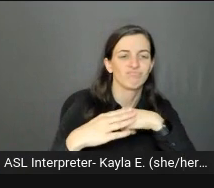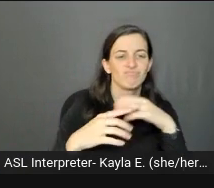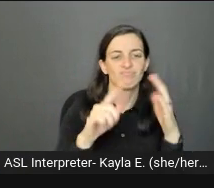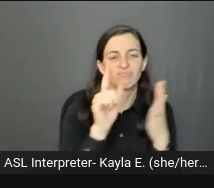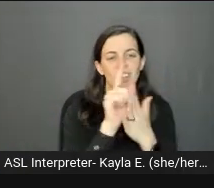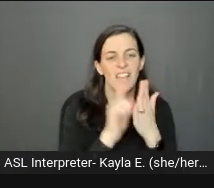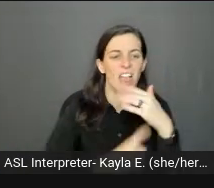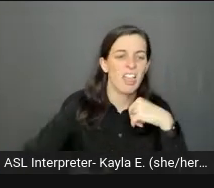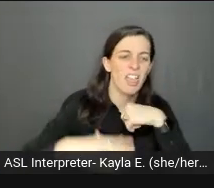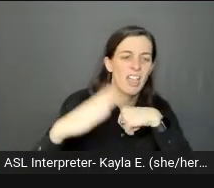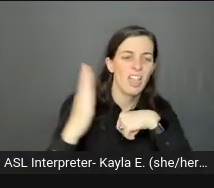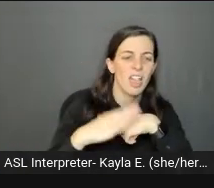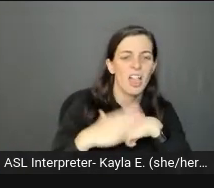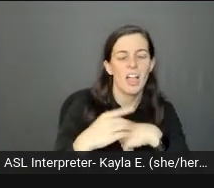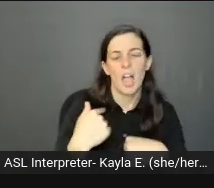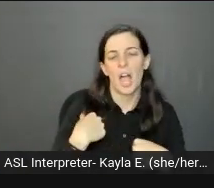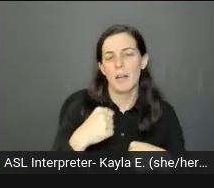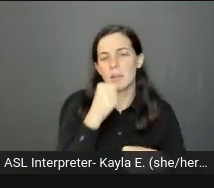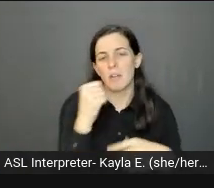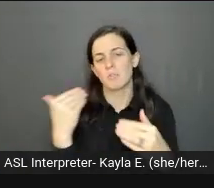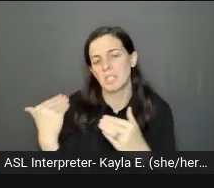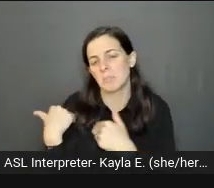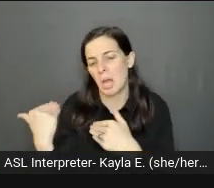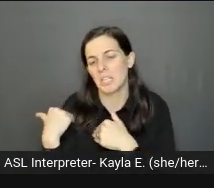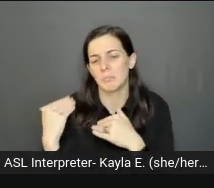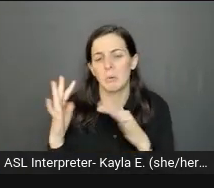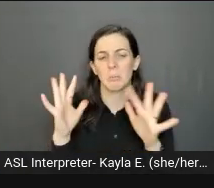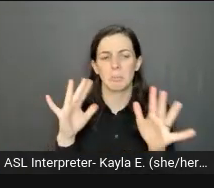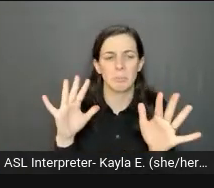to hire specialist accessibility testers developers.